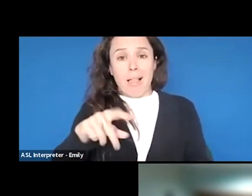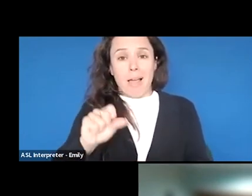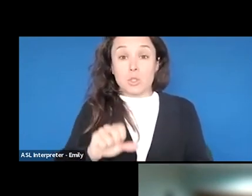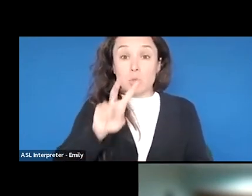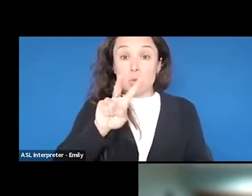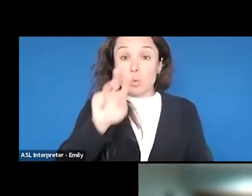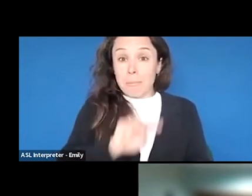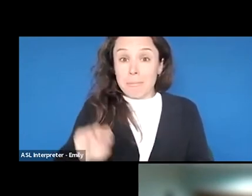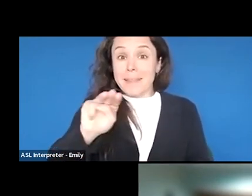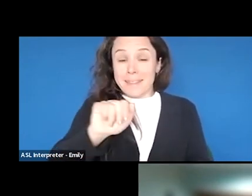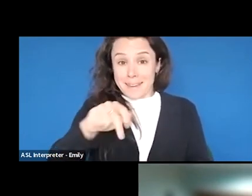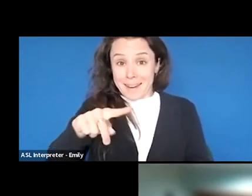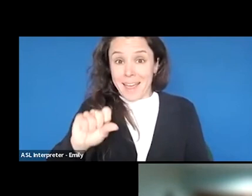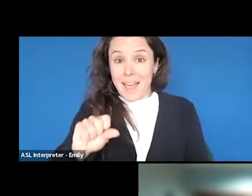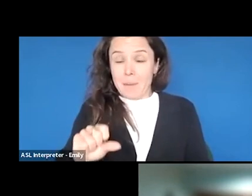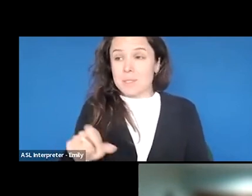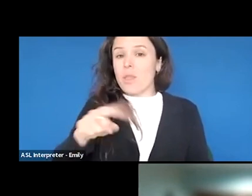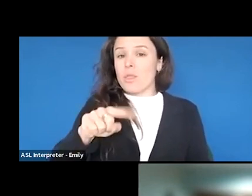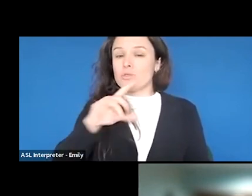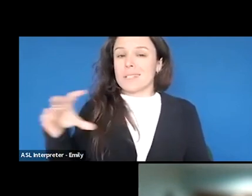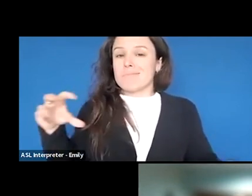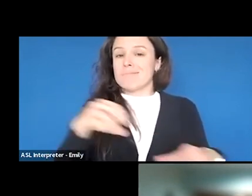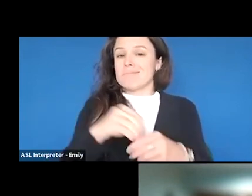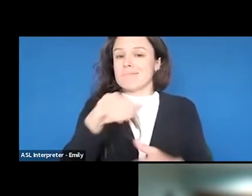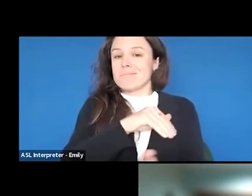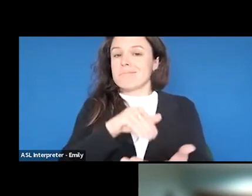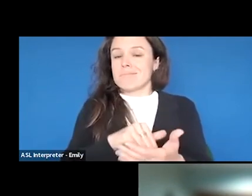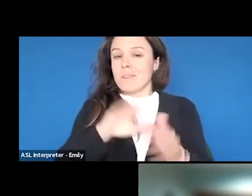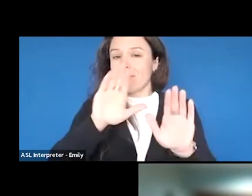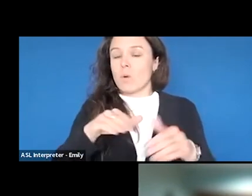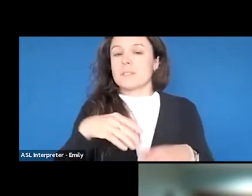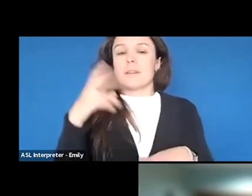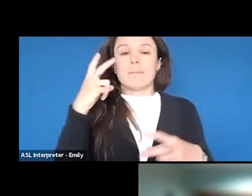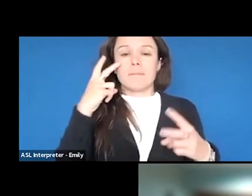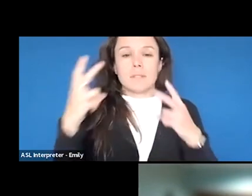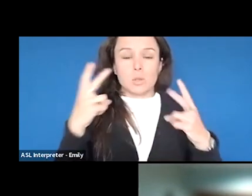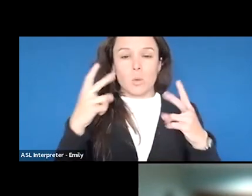are centralized on the direct manipulation visual interface because it's rapid,